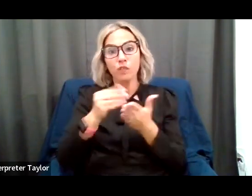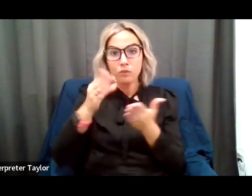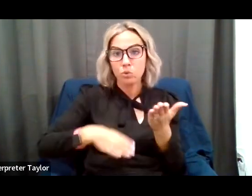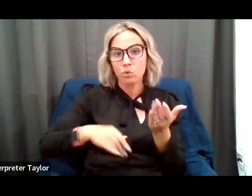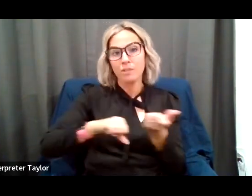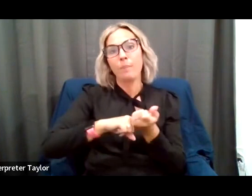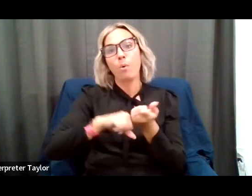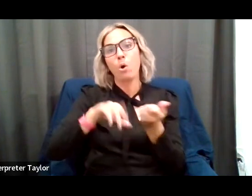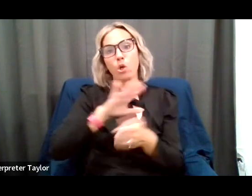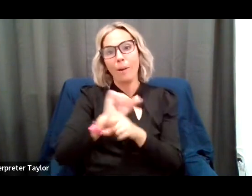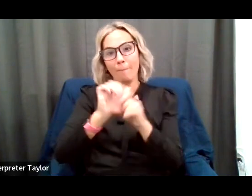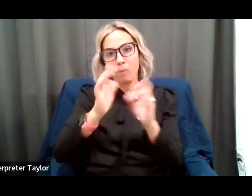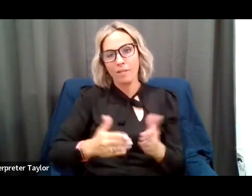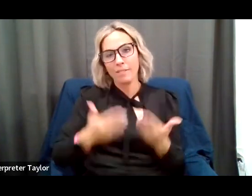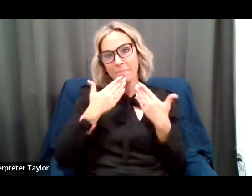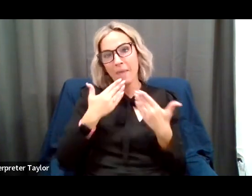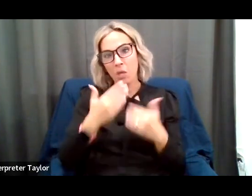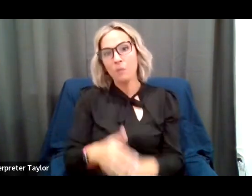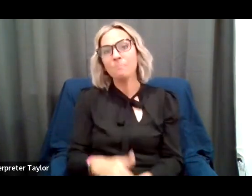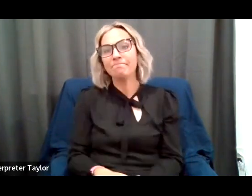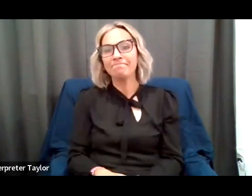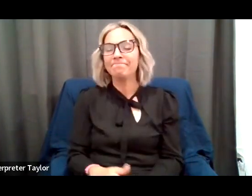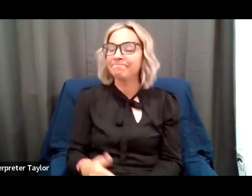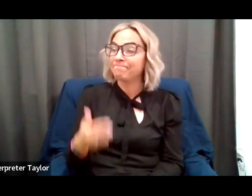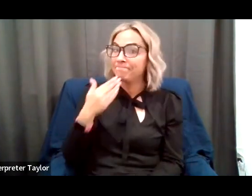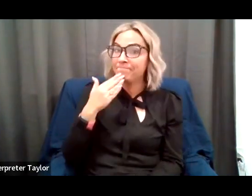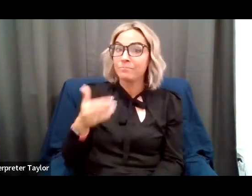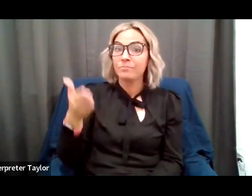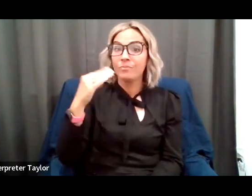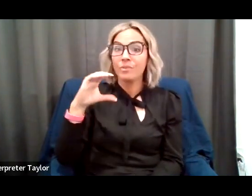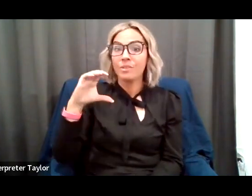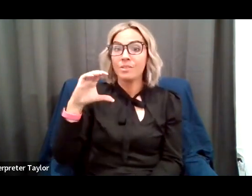Thank you. Cindy Hendricks.